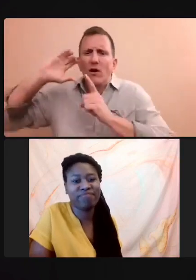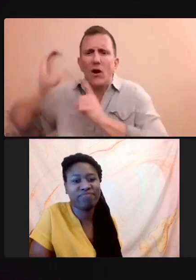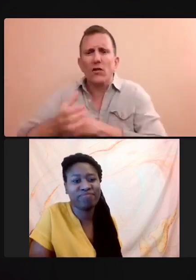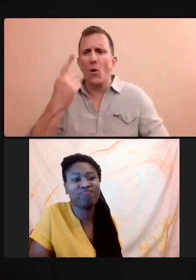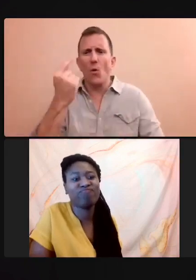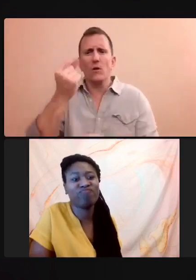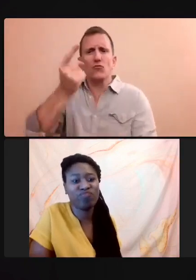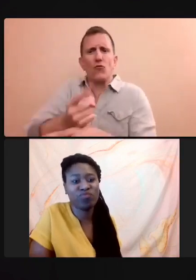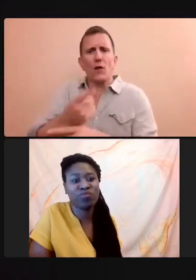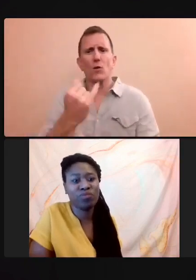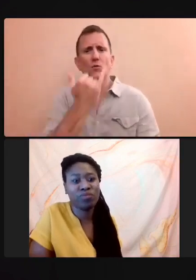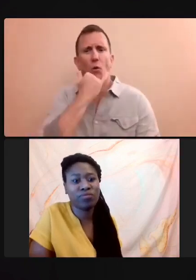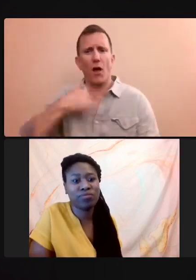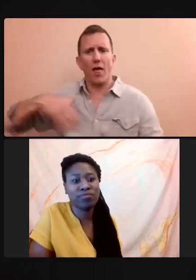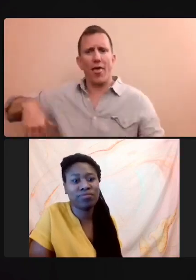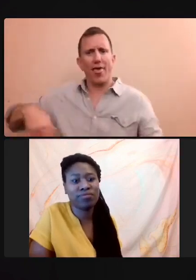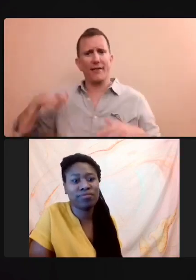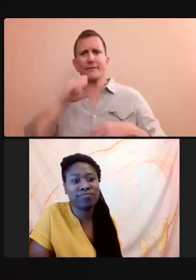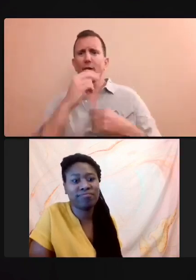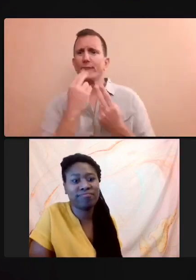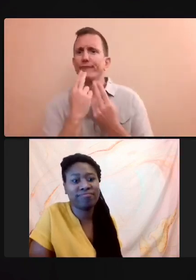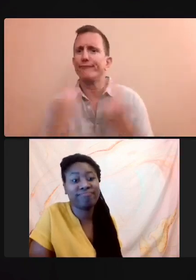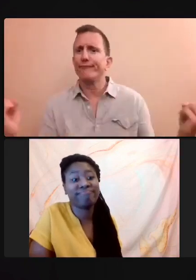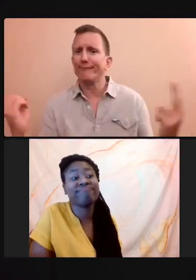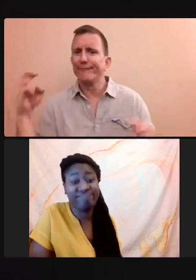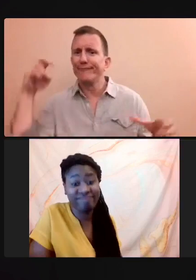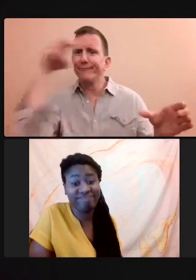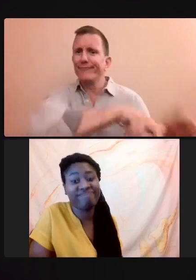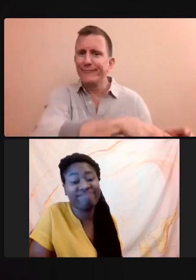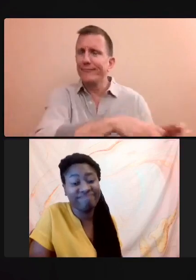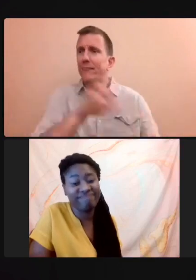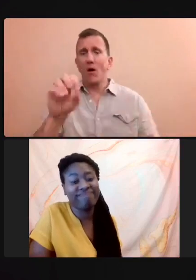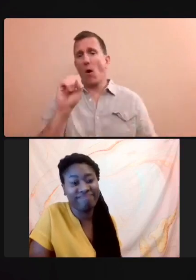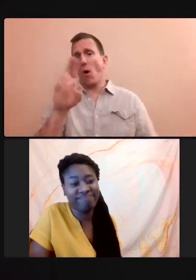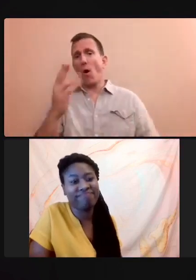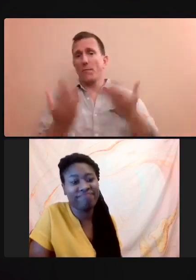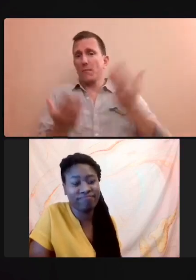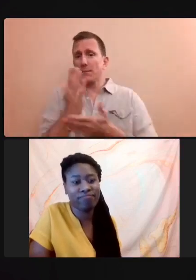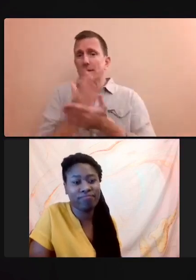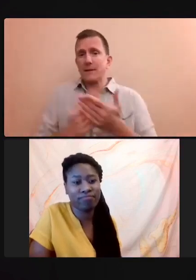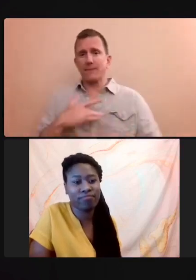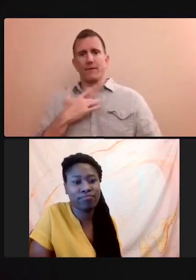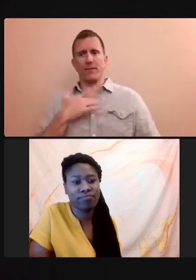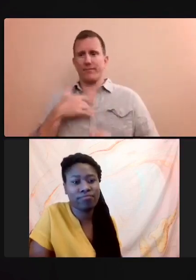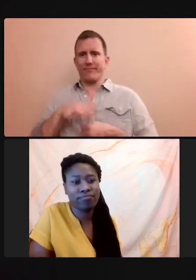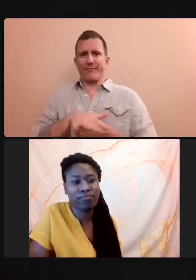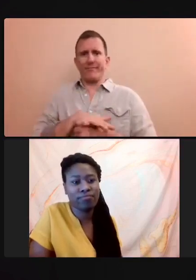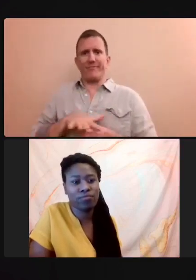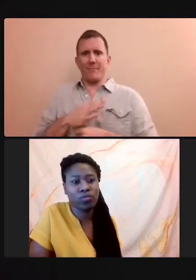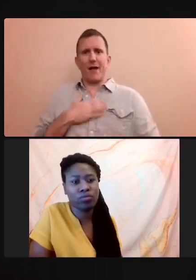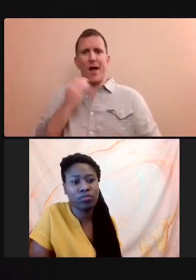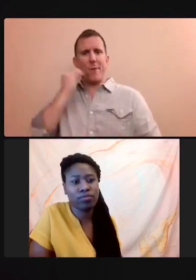I'm thinking about students who are looking at which ITP programs